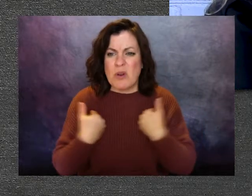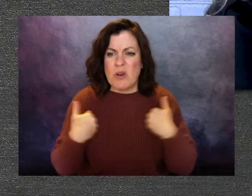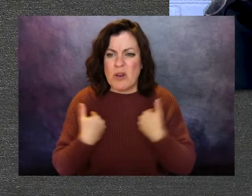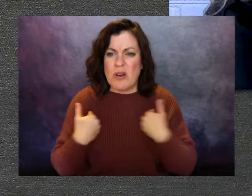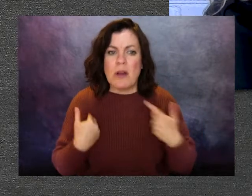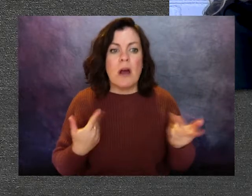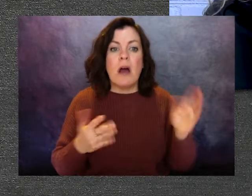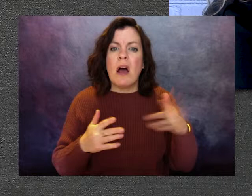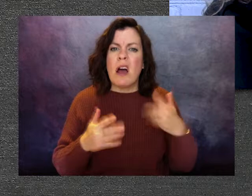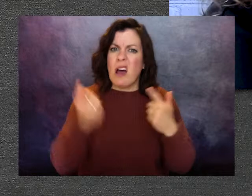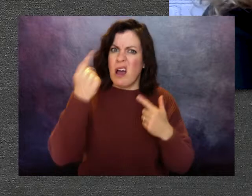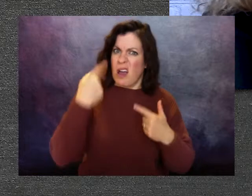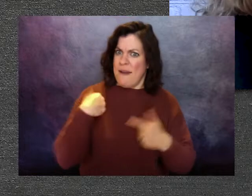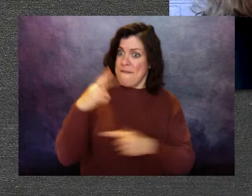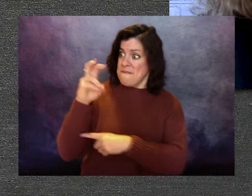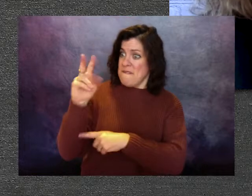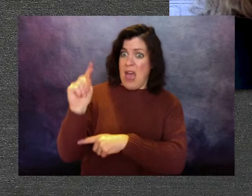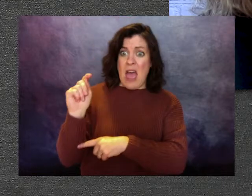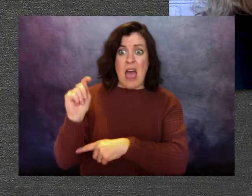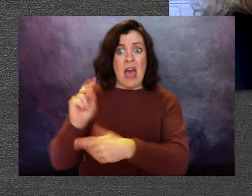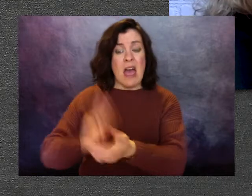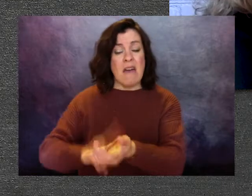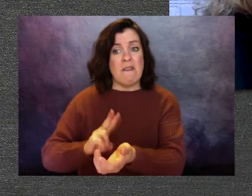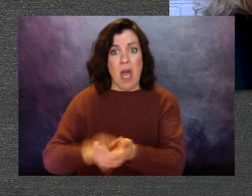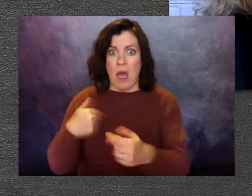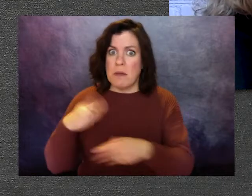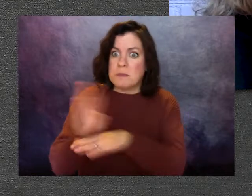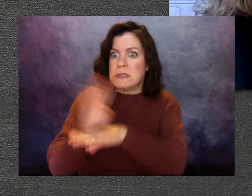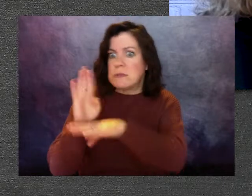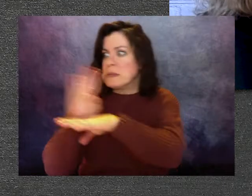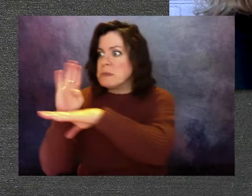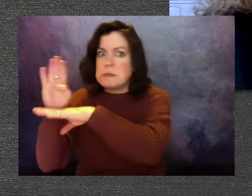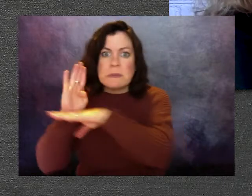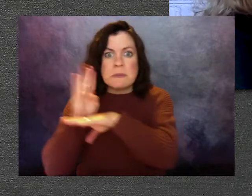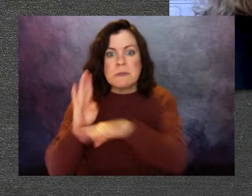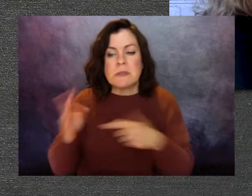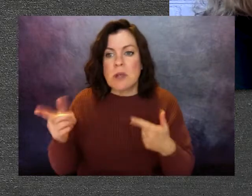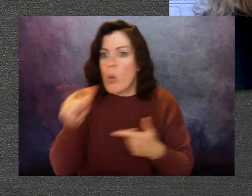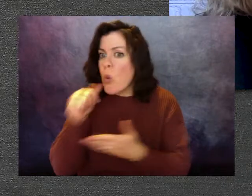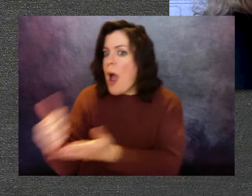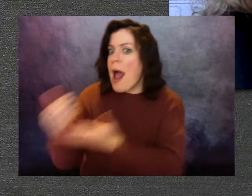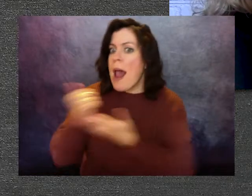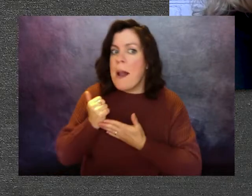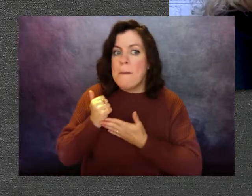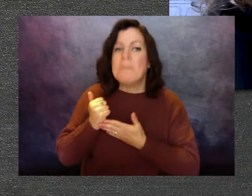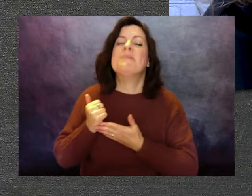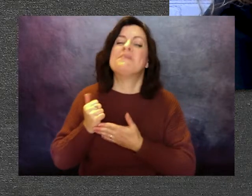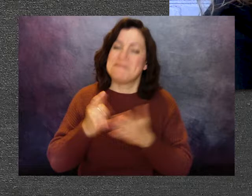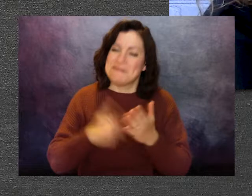I bet you they do, cause that's a big job. Veterinarians have, assistants and technicians